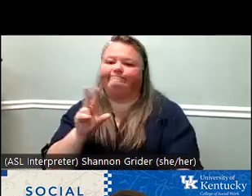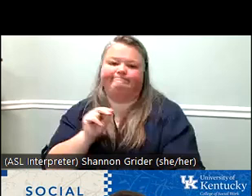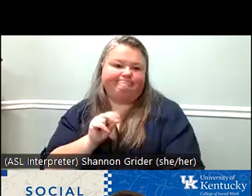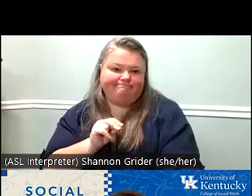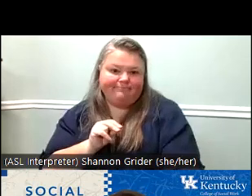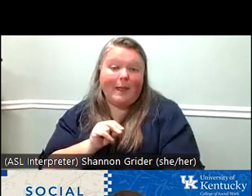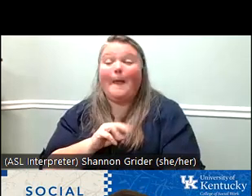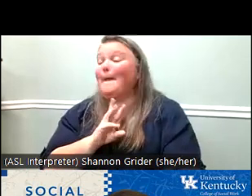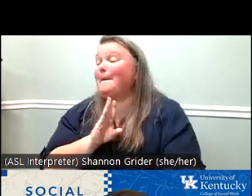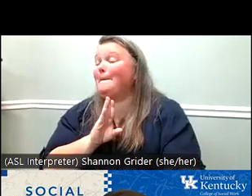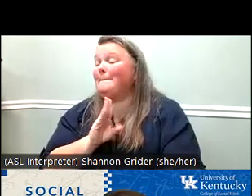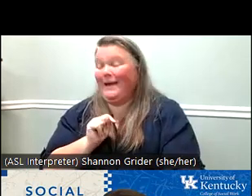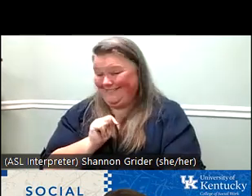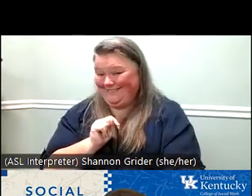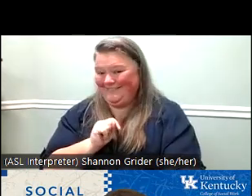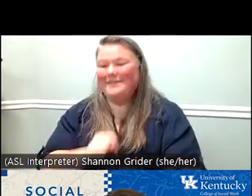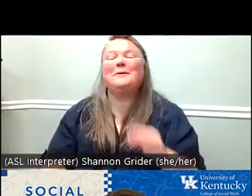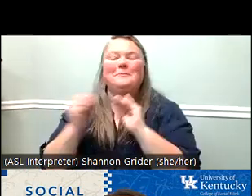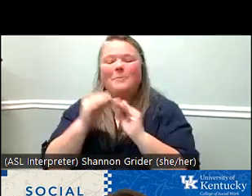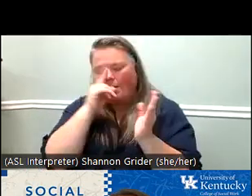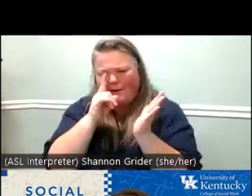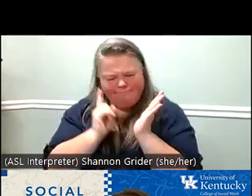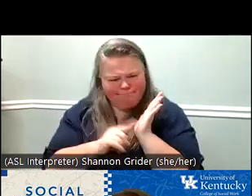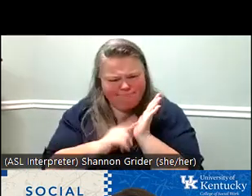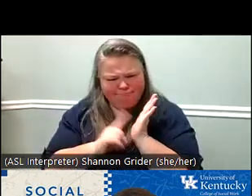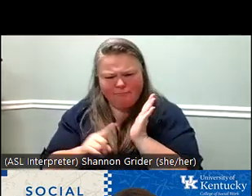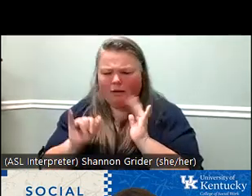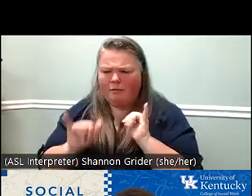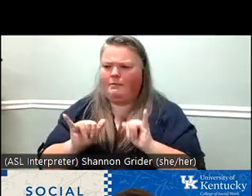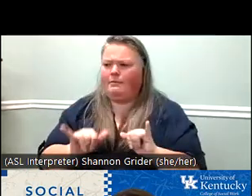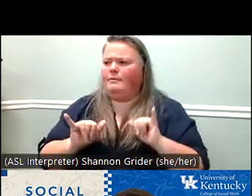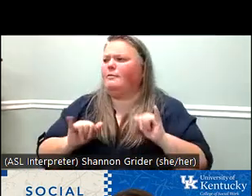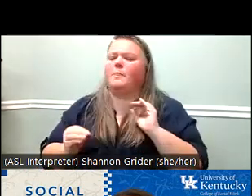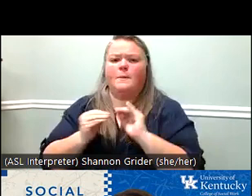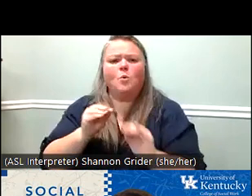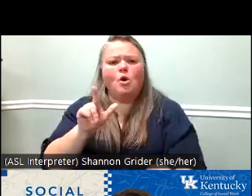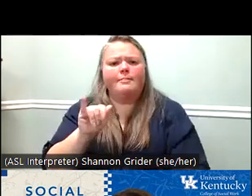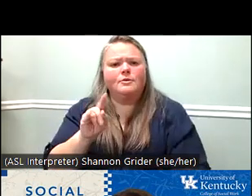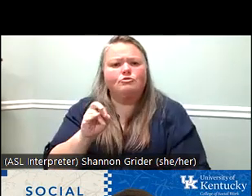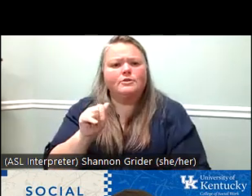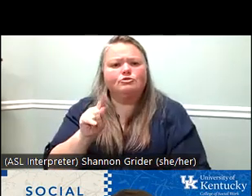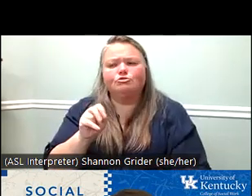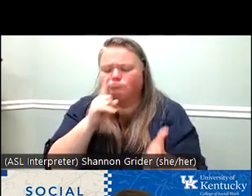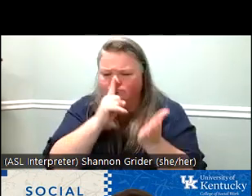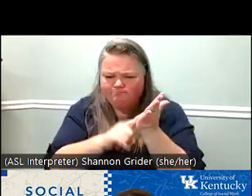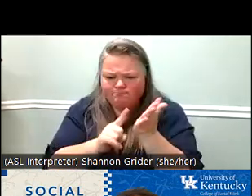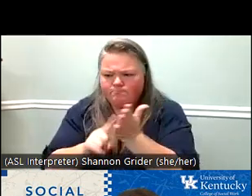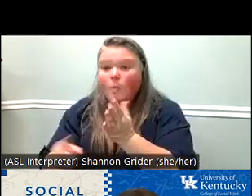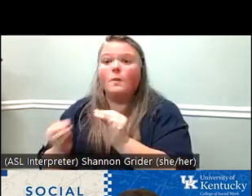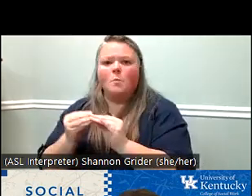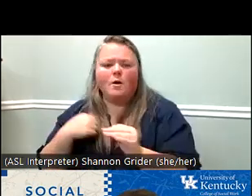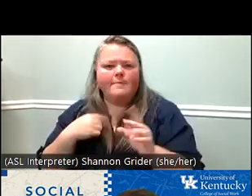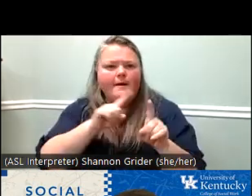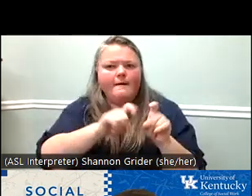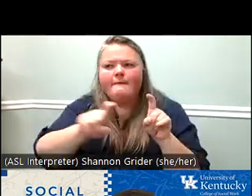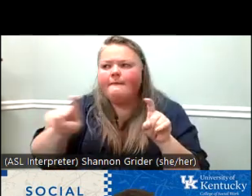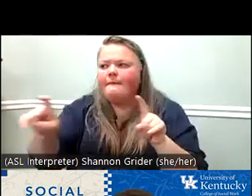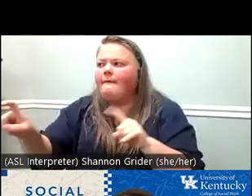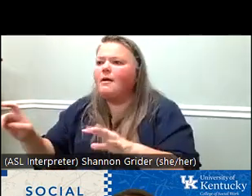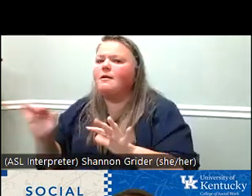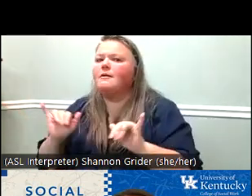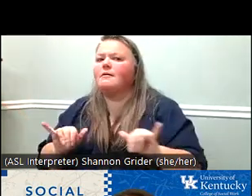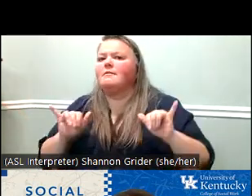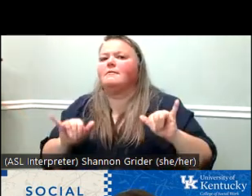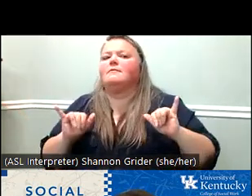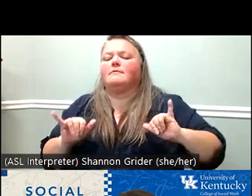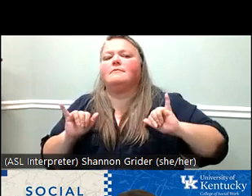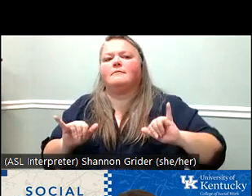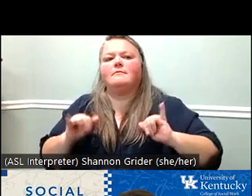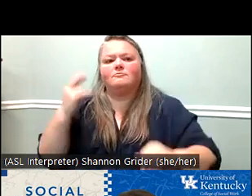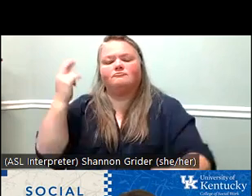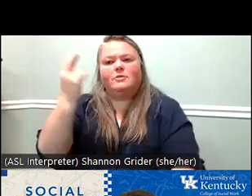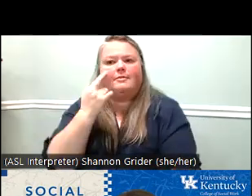WHAT WAS HAPPENING TO THE MENTAL HEALTH OF INDIVIDUALS WHO HAVE HEARING LOSS AND DEAFNESS. AND I JUST DEVELOPED IT AS A SIDE PROJECT. I DID NOT MEAN IT BECOME MY